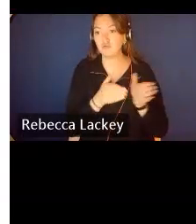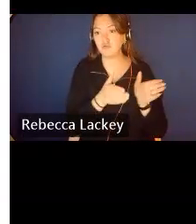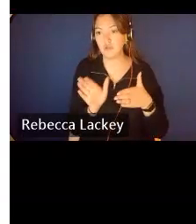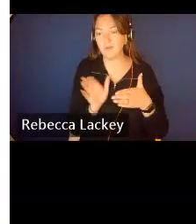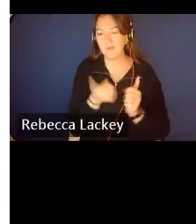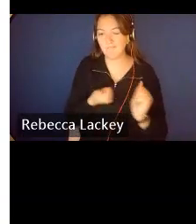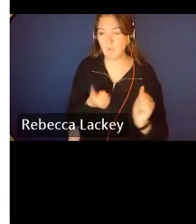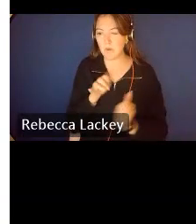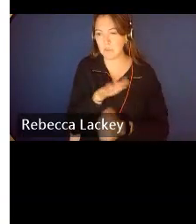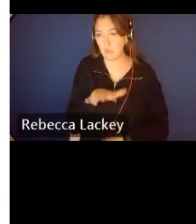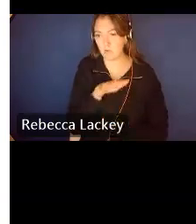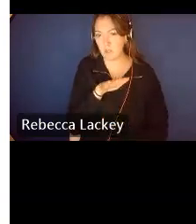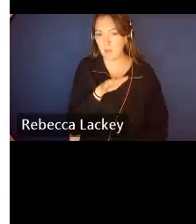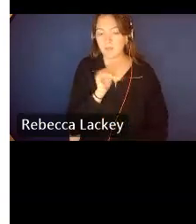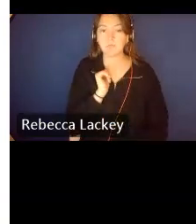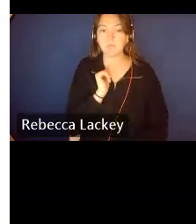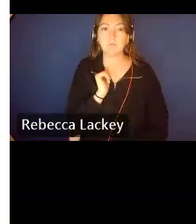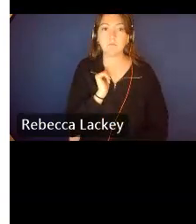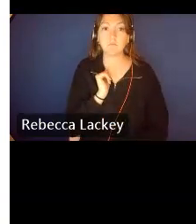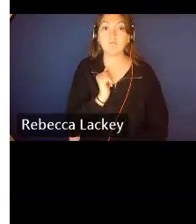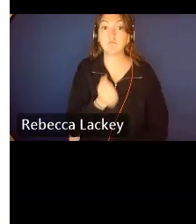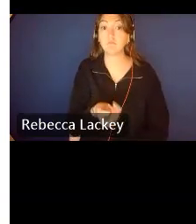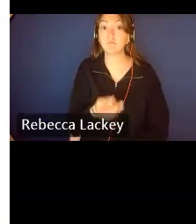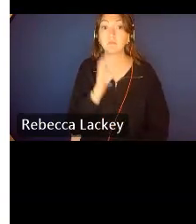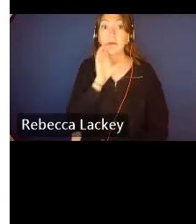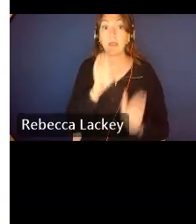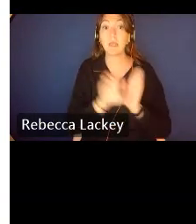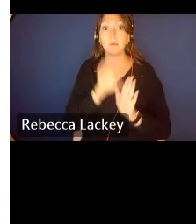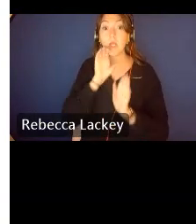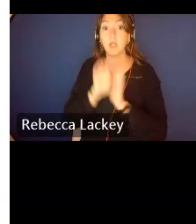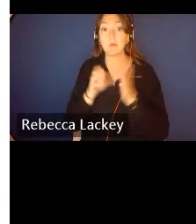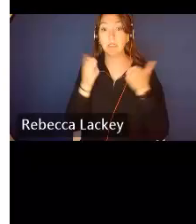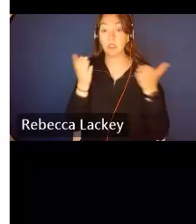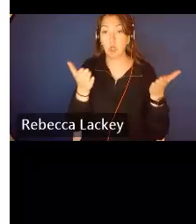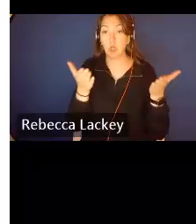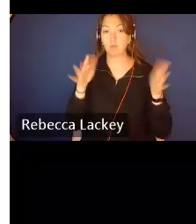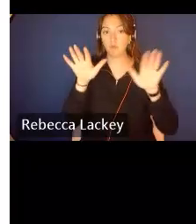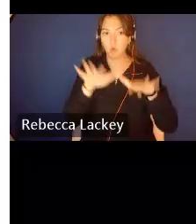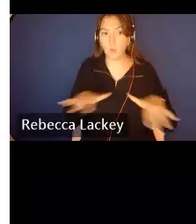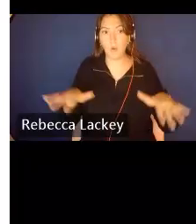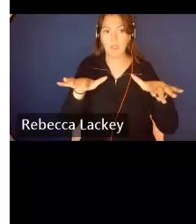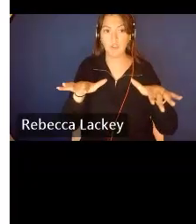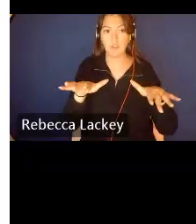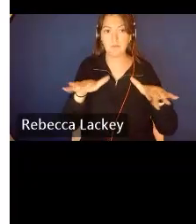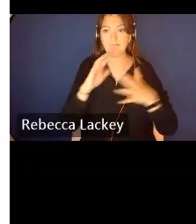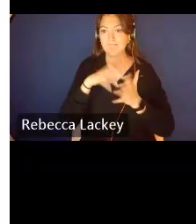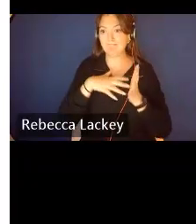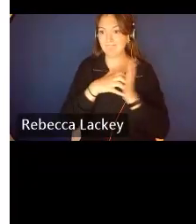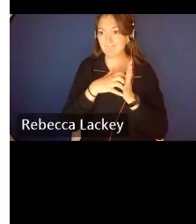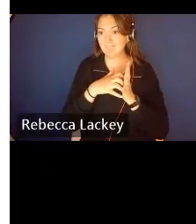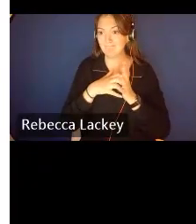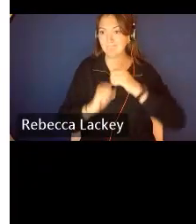sections. The two images here show the location of the compromised beams on the north and the